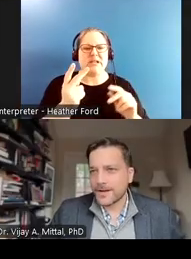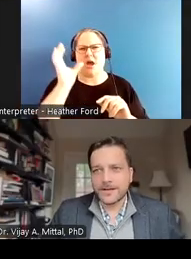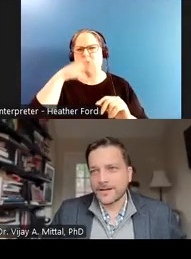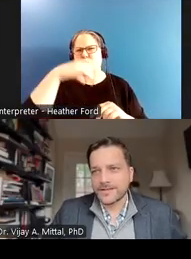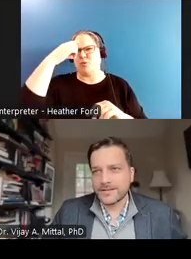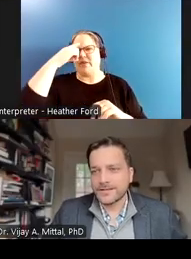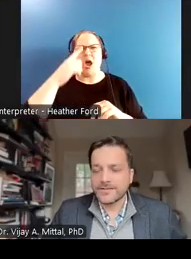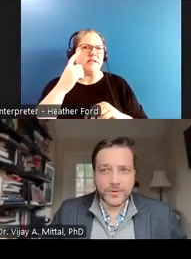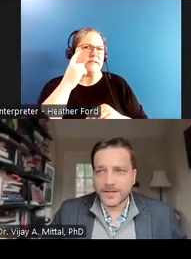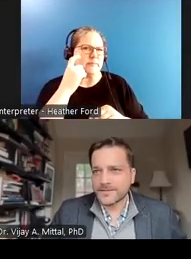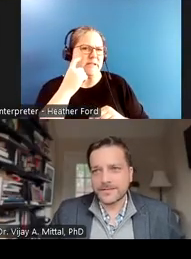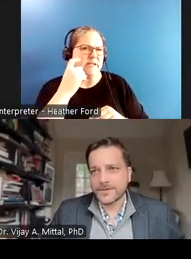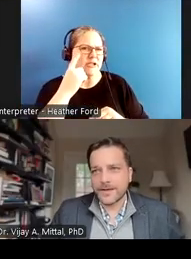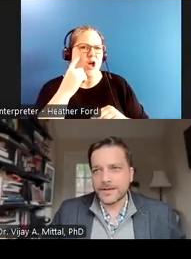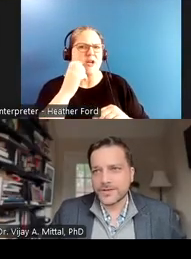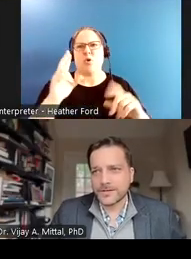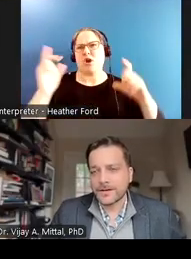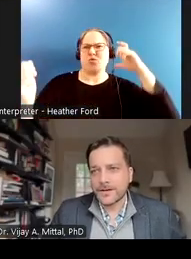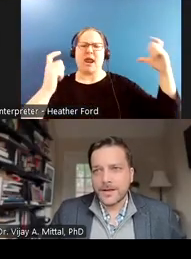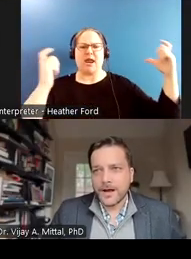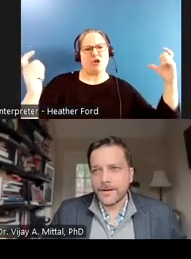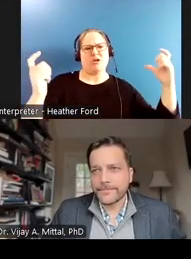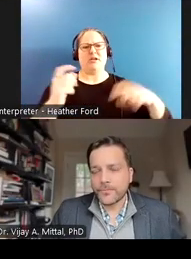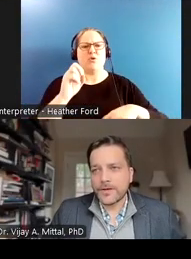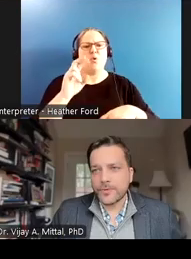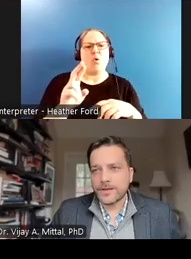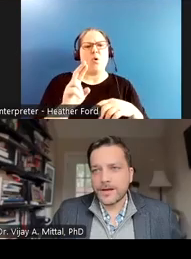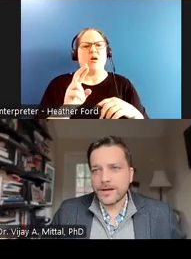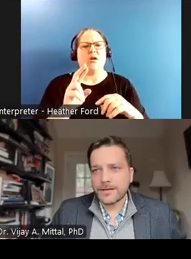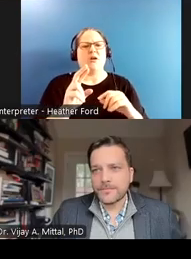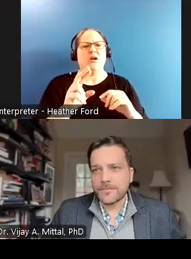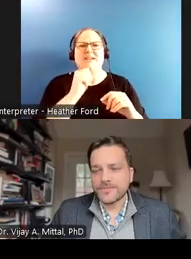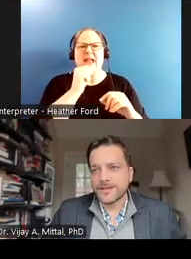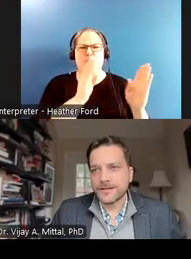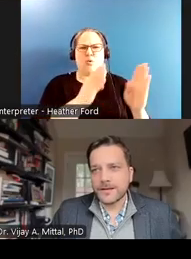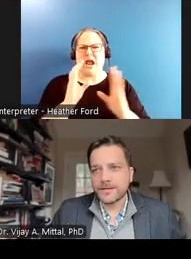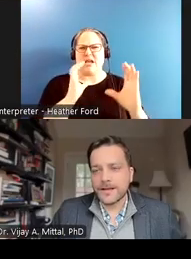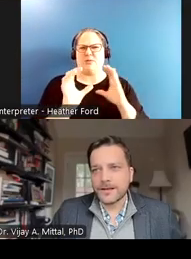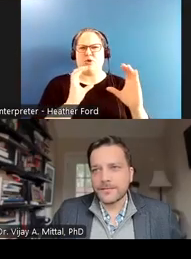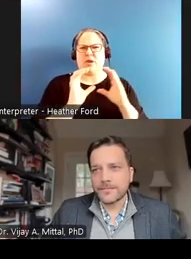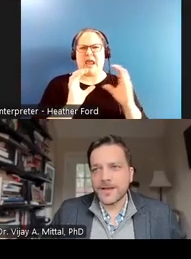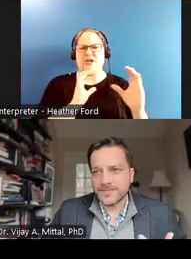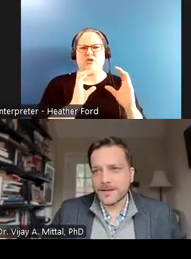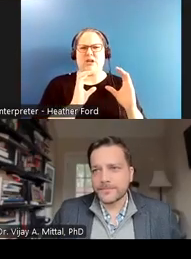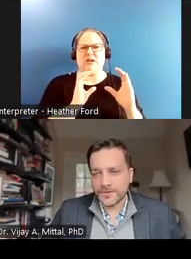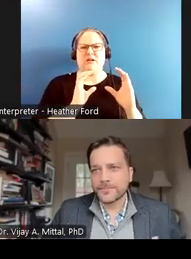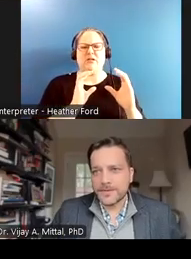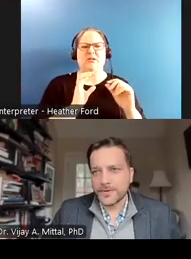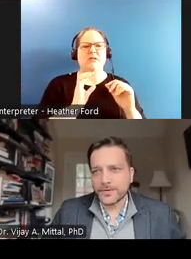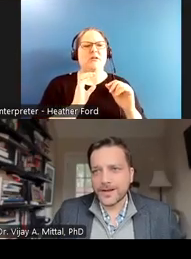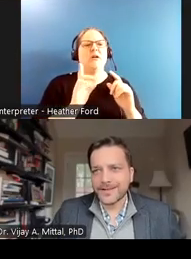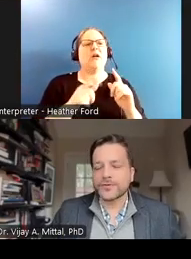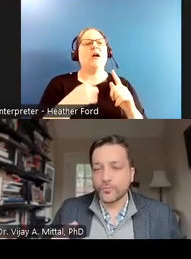grandiosity, disorganized communication, um we we uh see it in in a subsample of people uh get